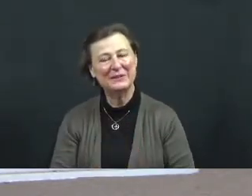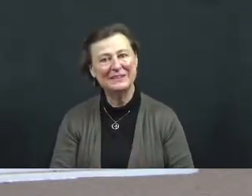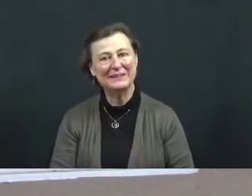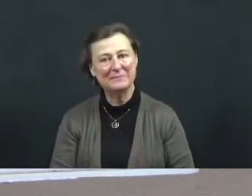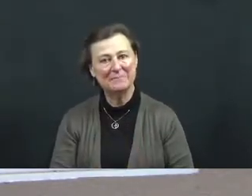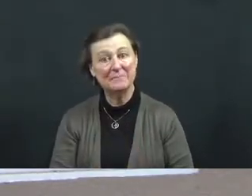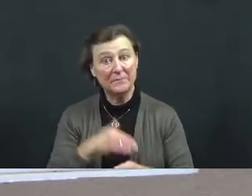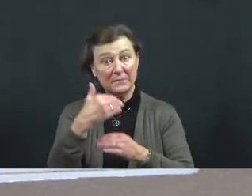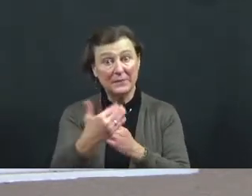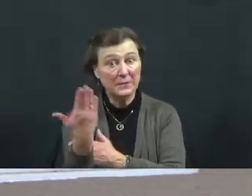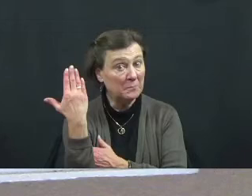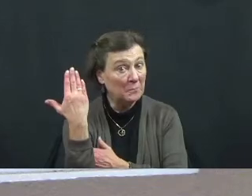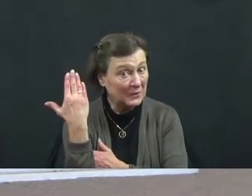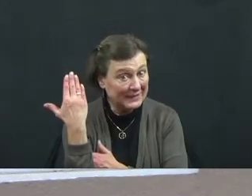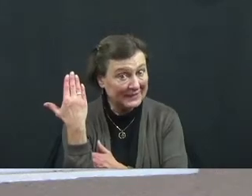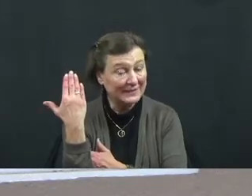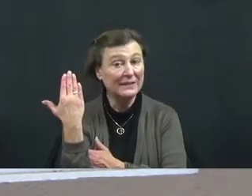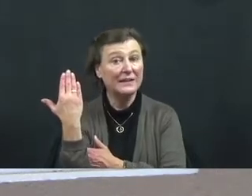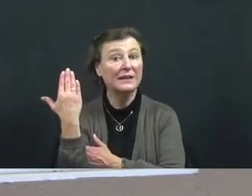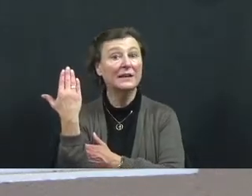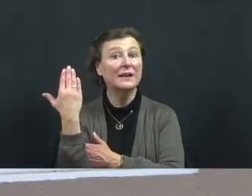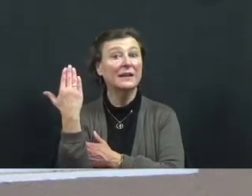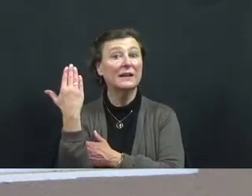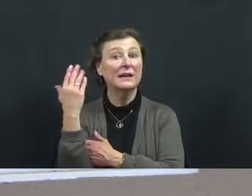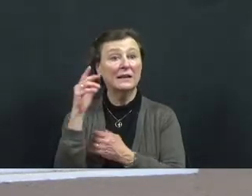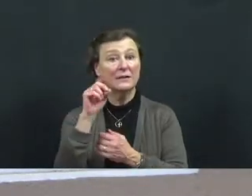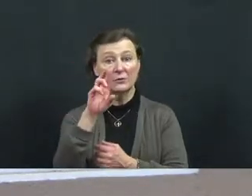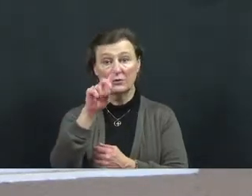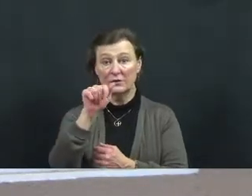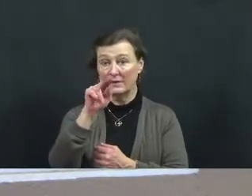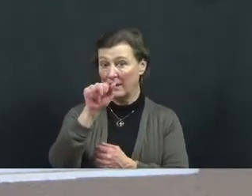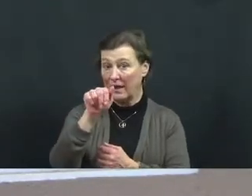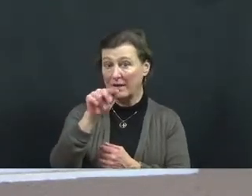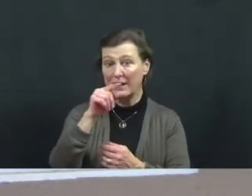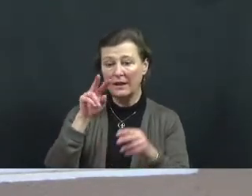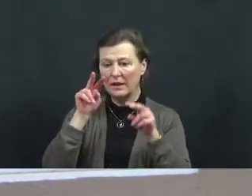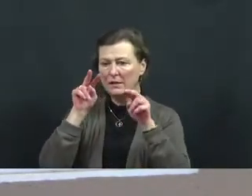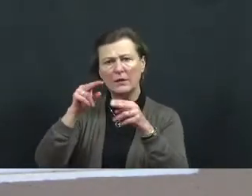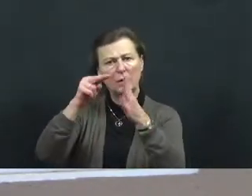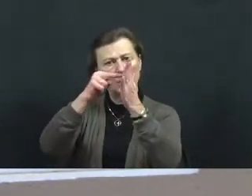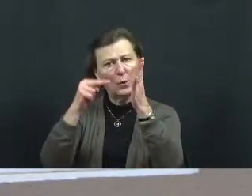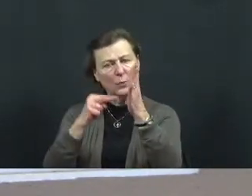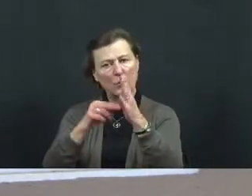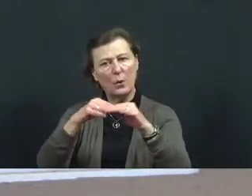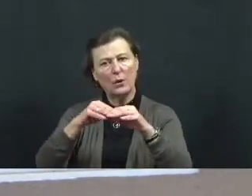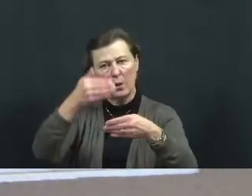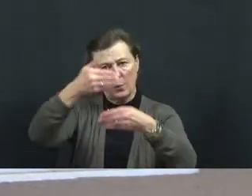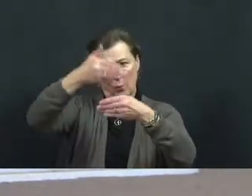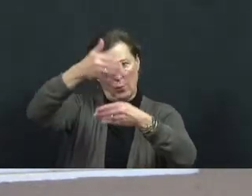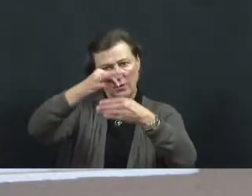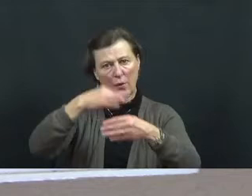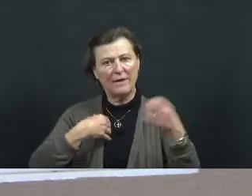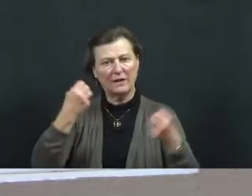The next morning, Gordona and I looked on the. there was a note on the windshield of our car. Wondered, wonder what that was.